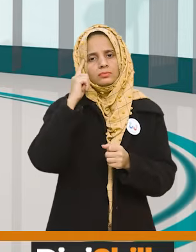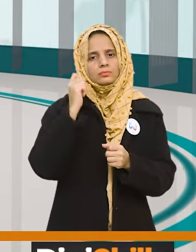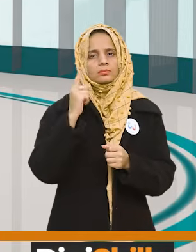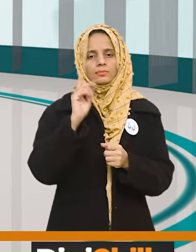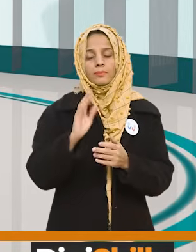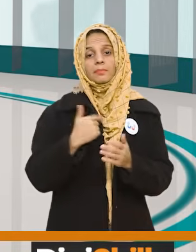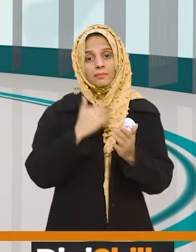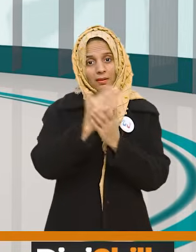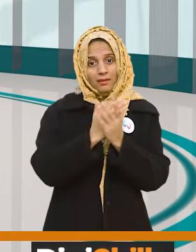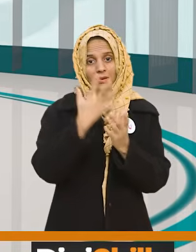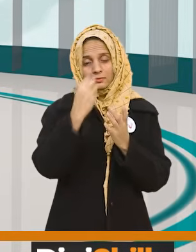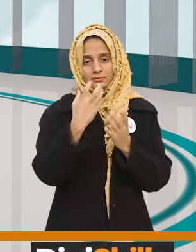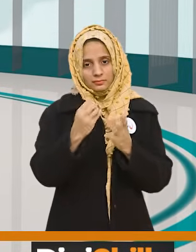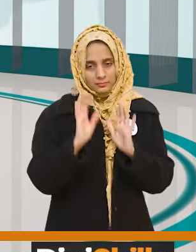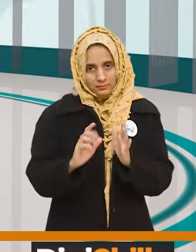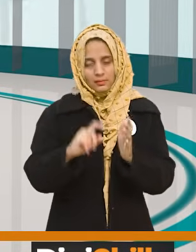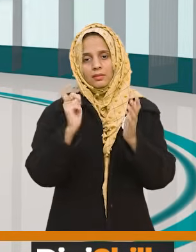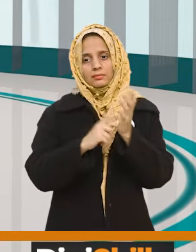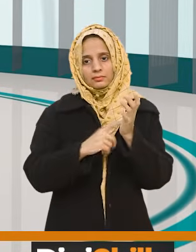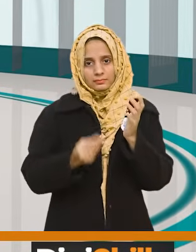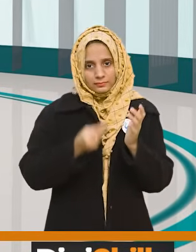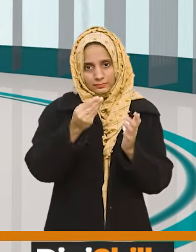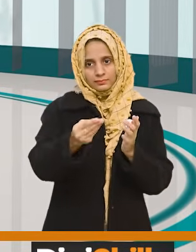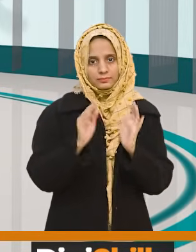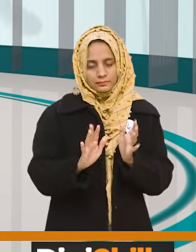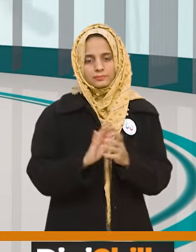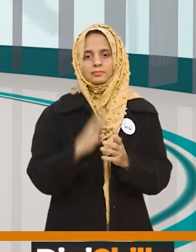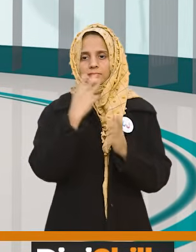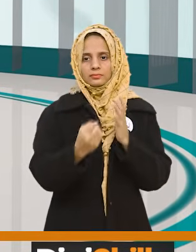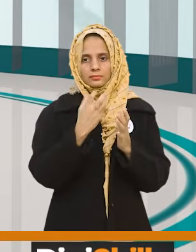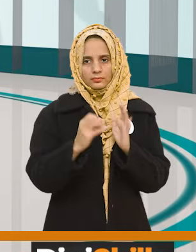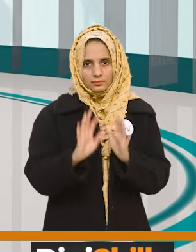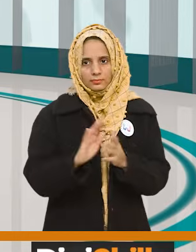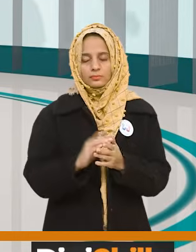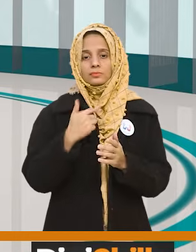The template that I use, you can download it from LMS in the supported documents, and